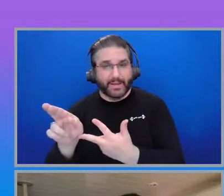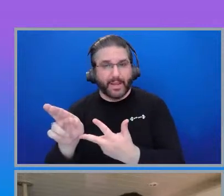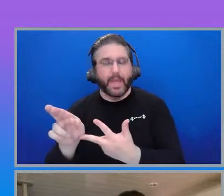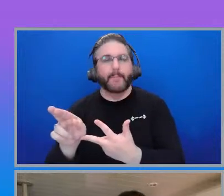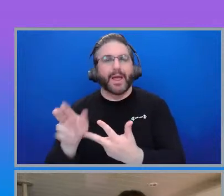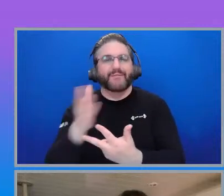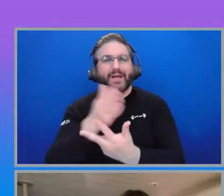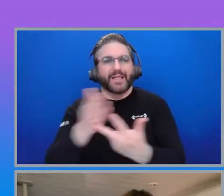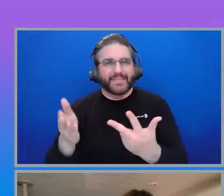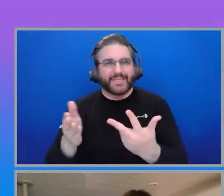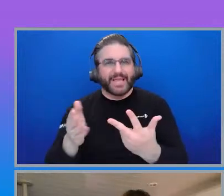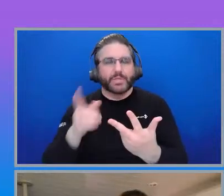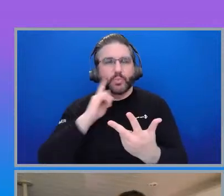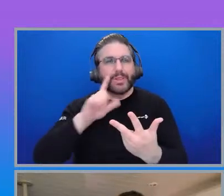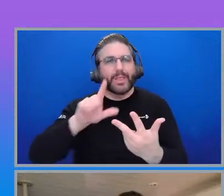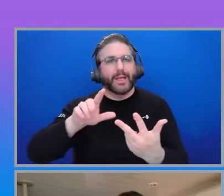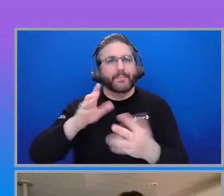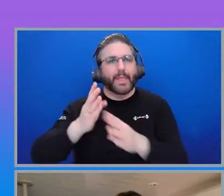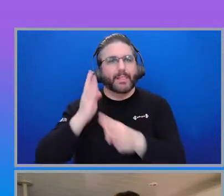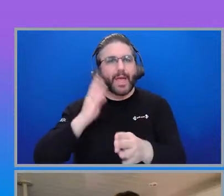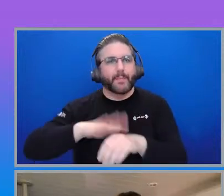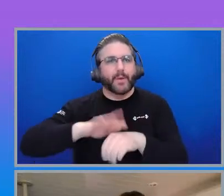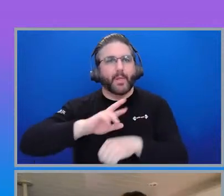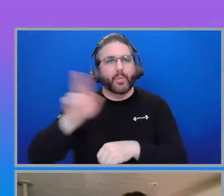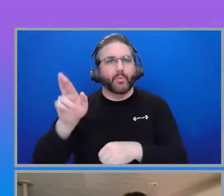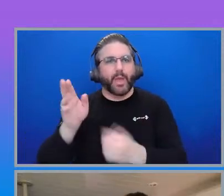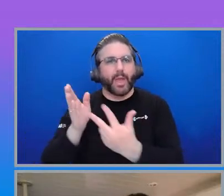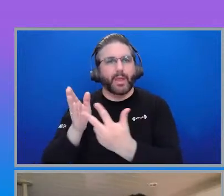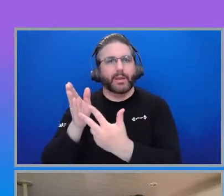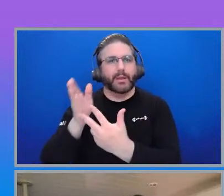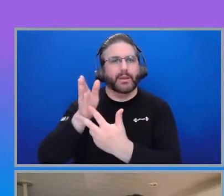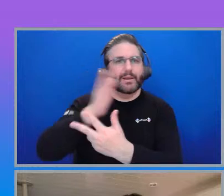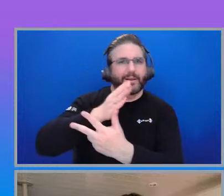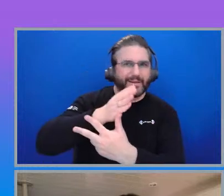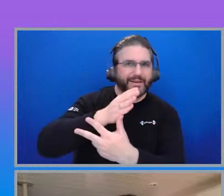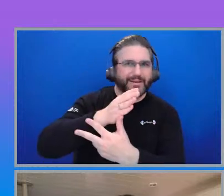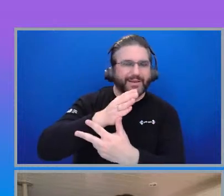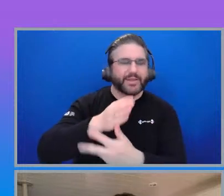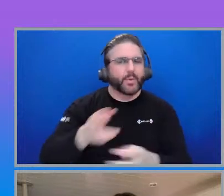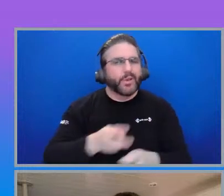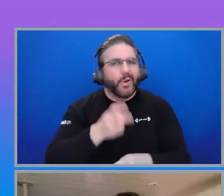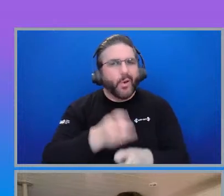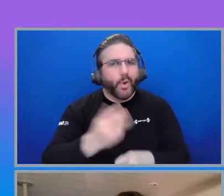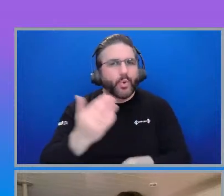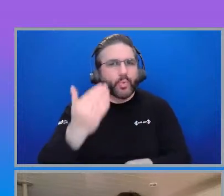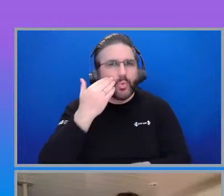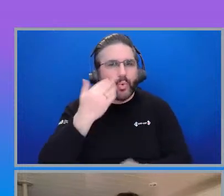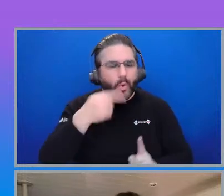have the items line up on the right. Now with things like this, it's actually very hard to